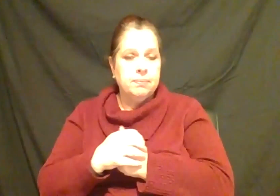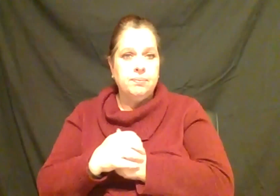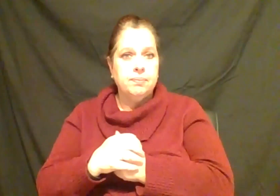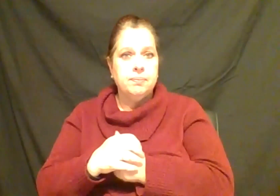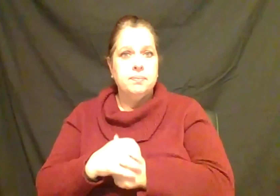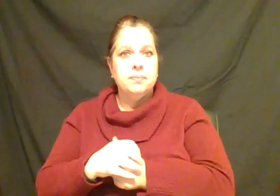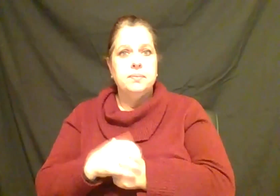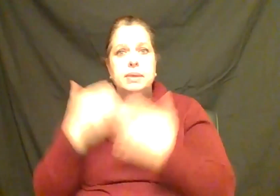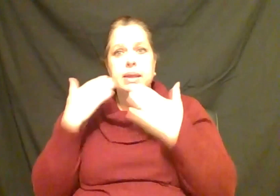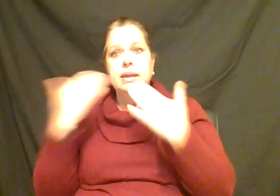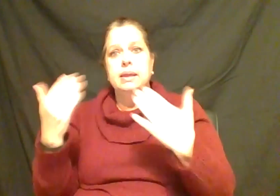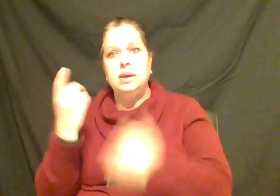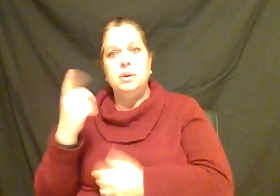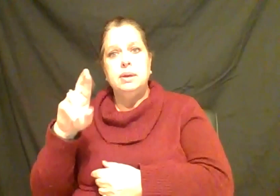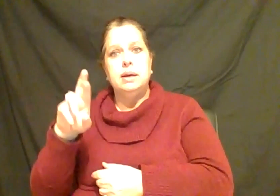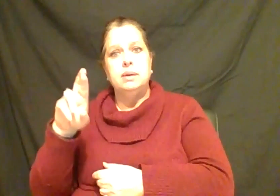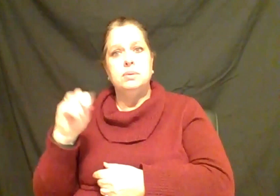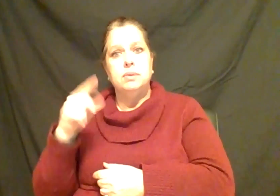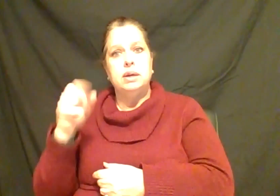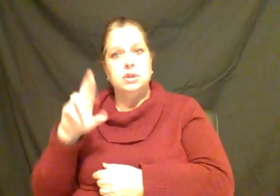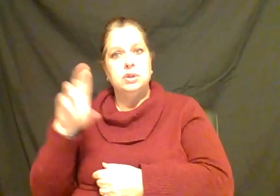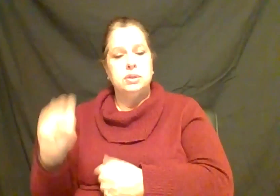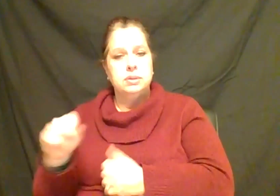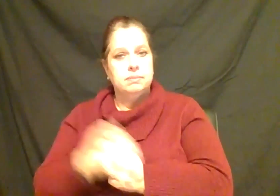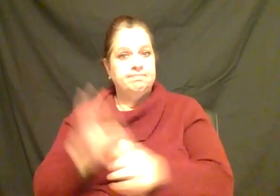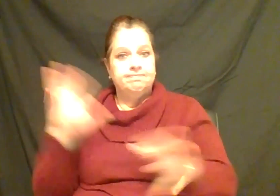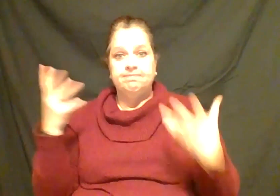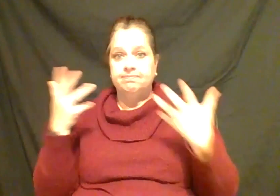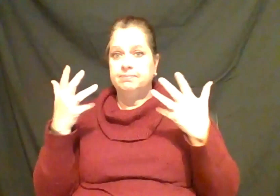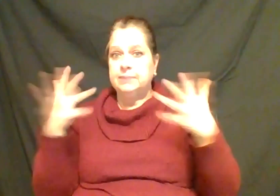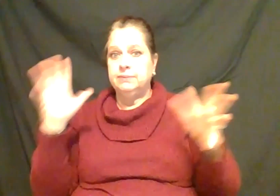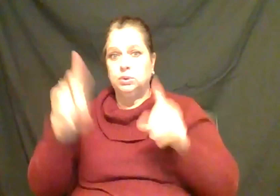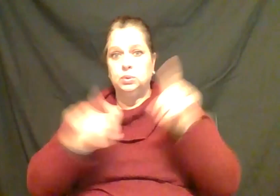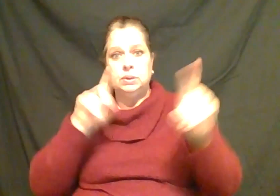thank you dr rogers certainly well that wraps up our question and answer and information session